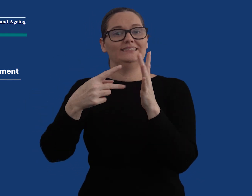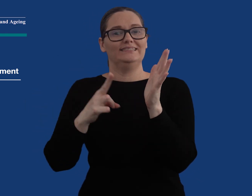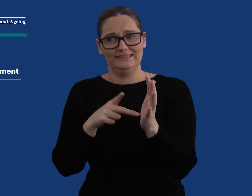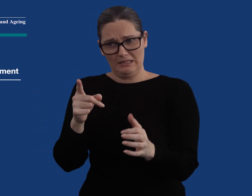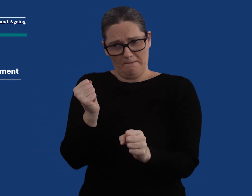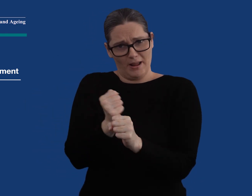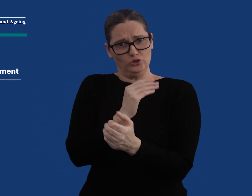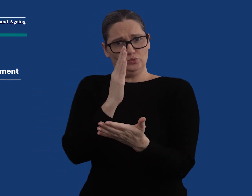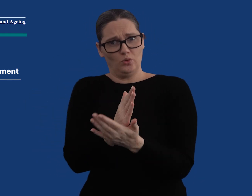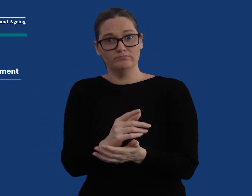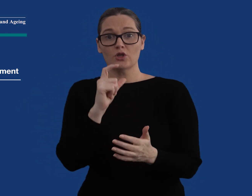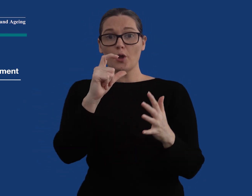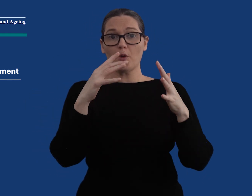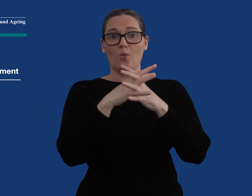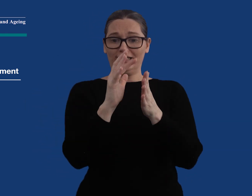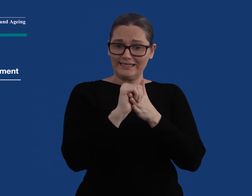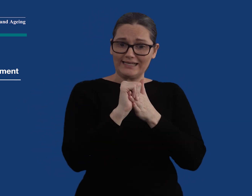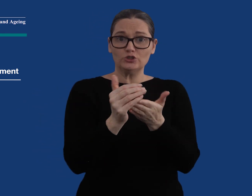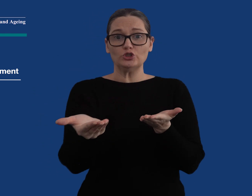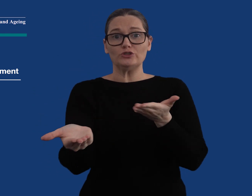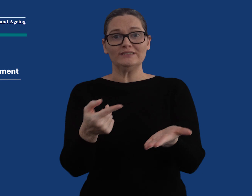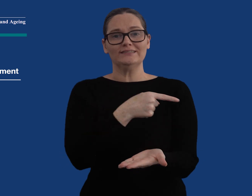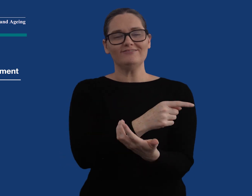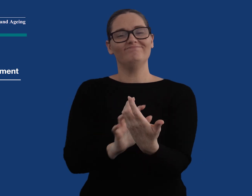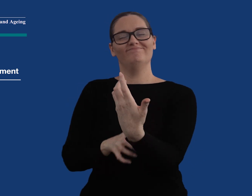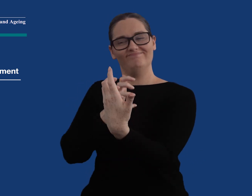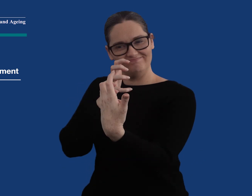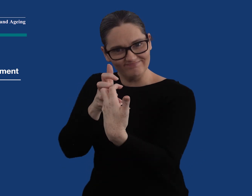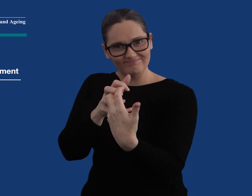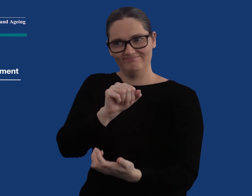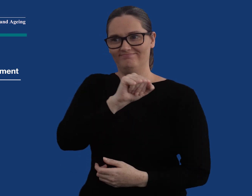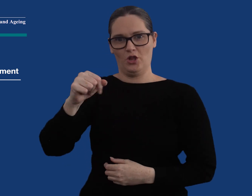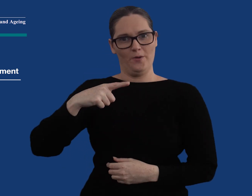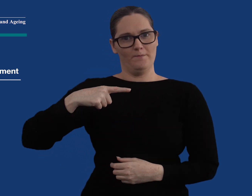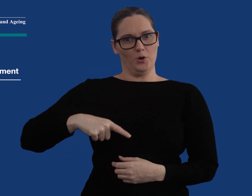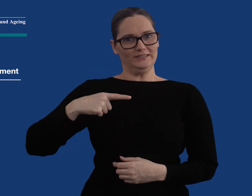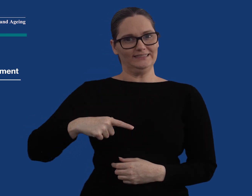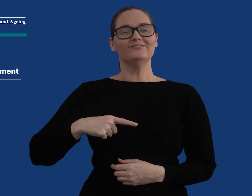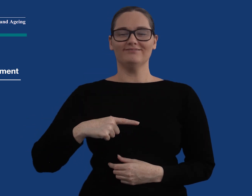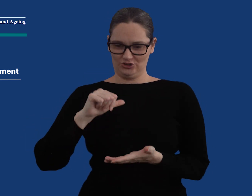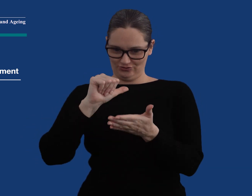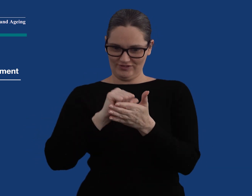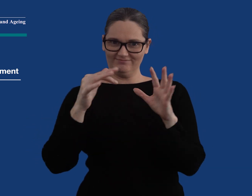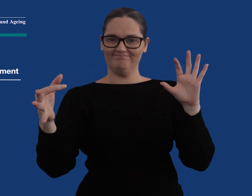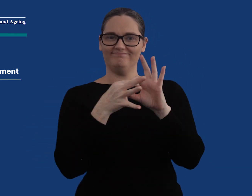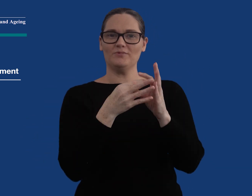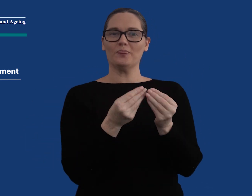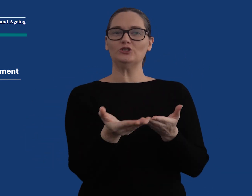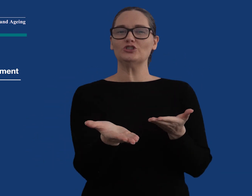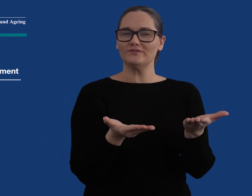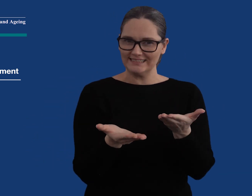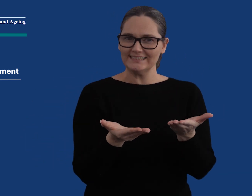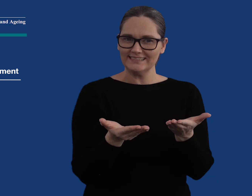to ensure Commonwealth-lead services are fit for purpose